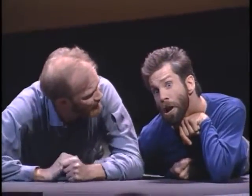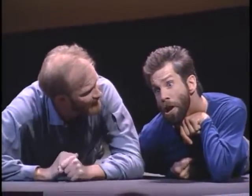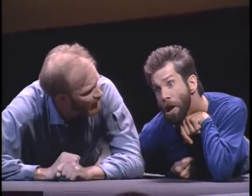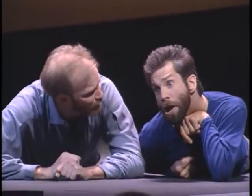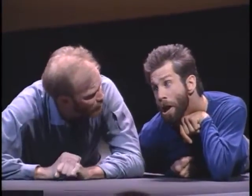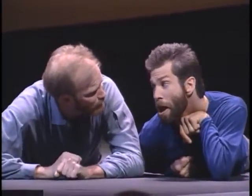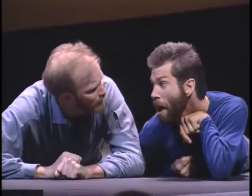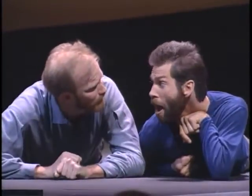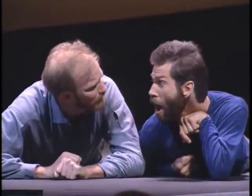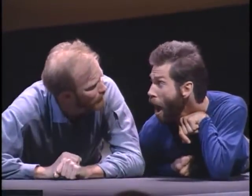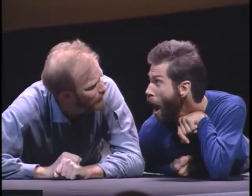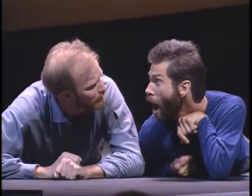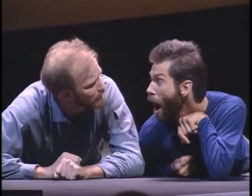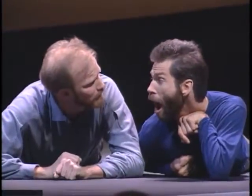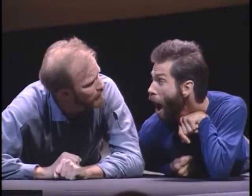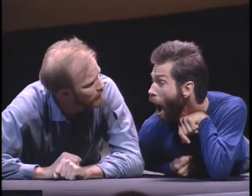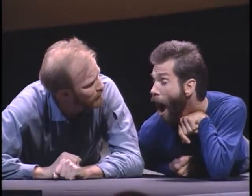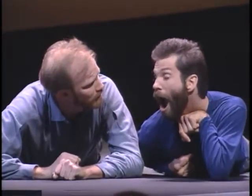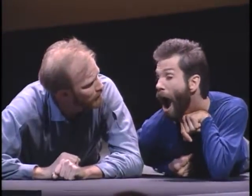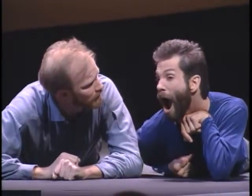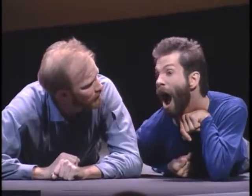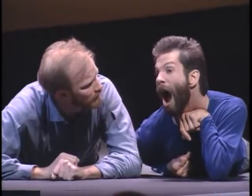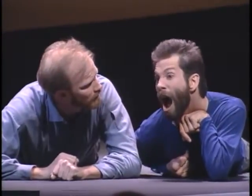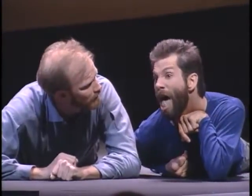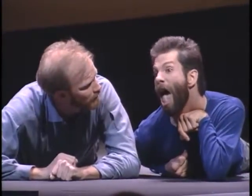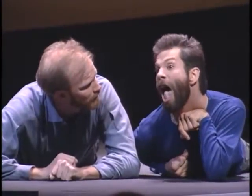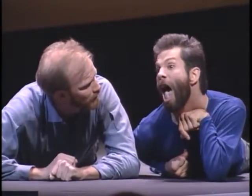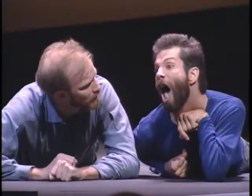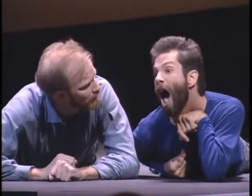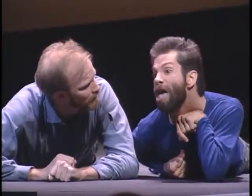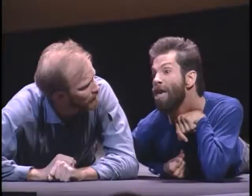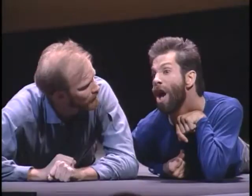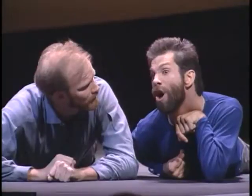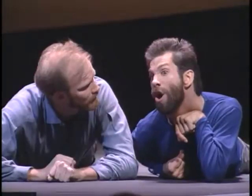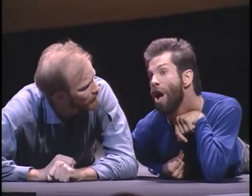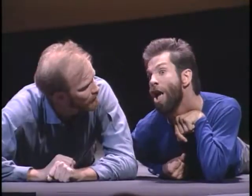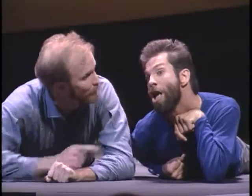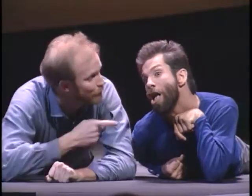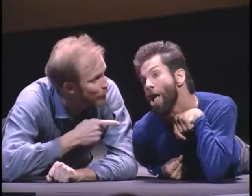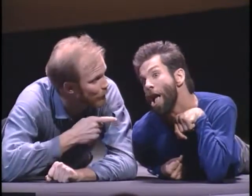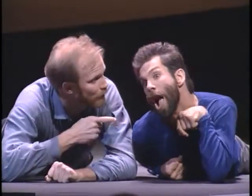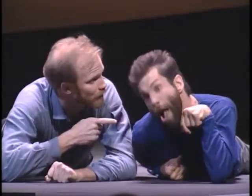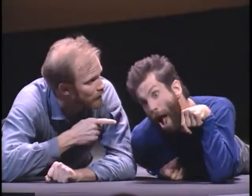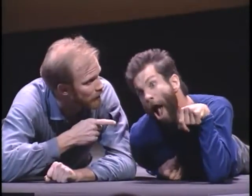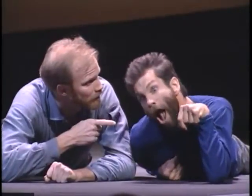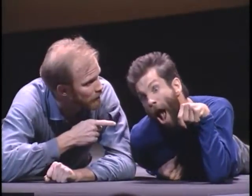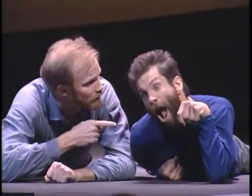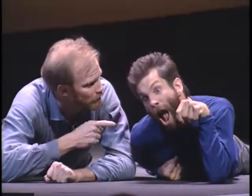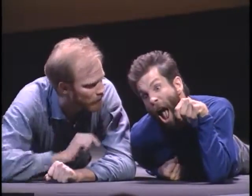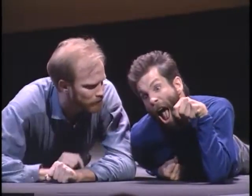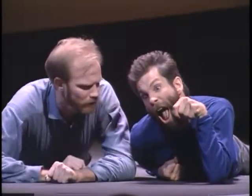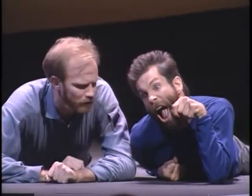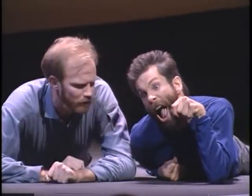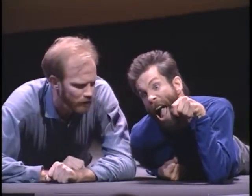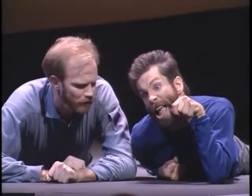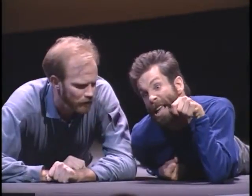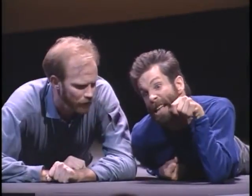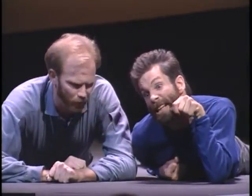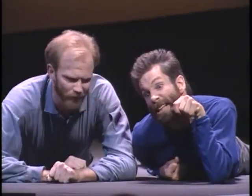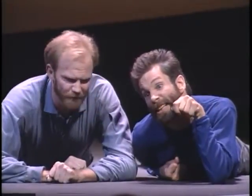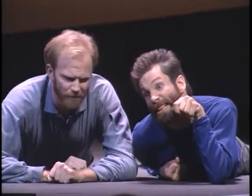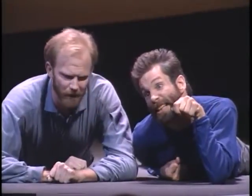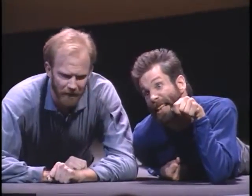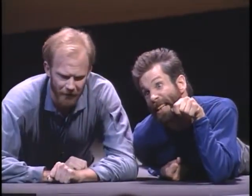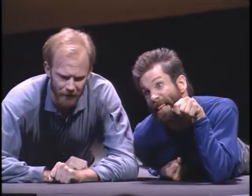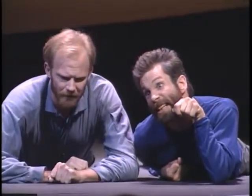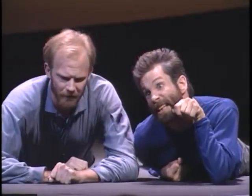taking care of you you do well well where's your mother